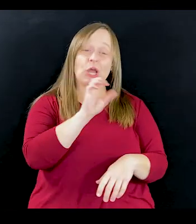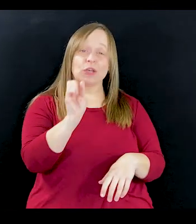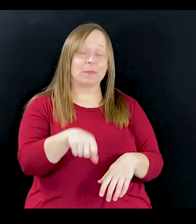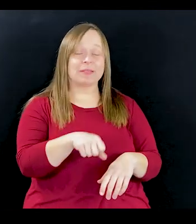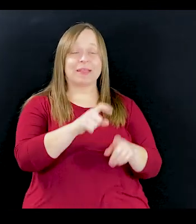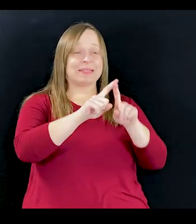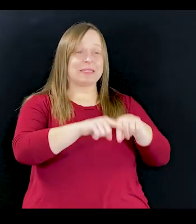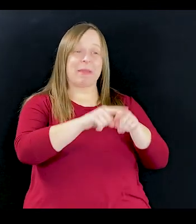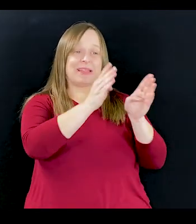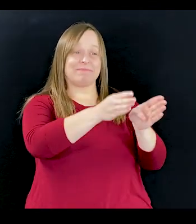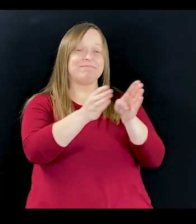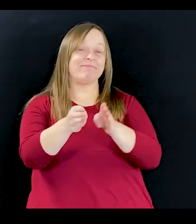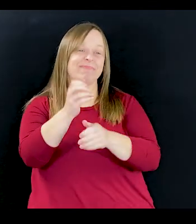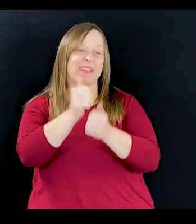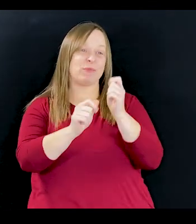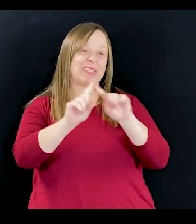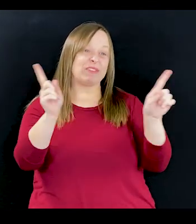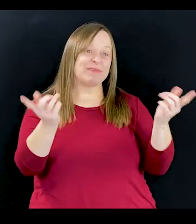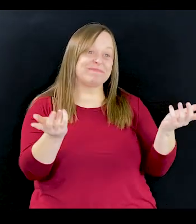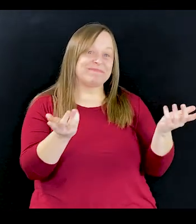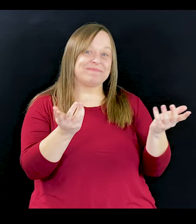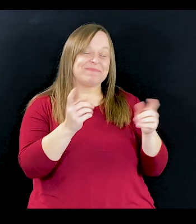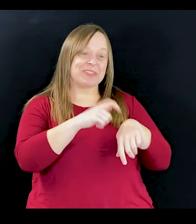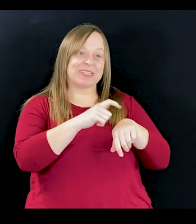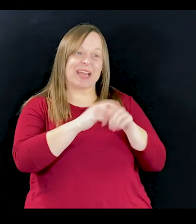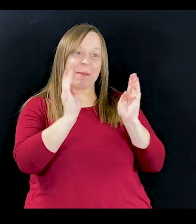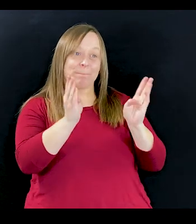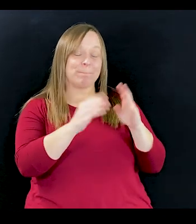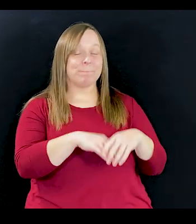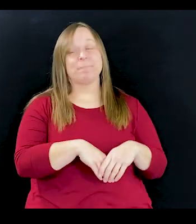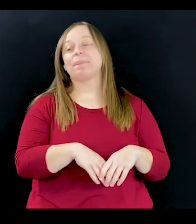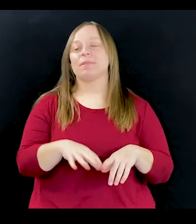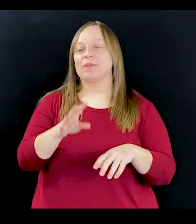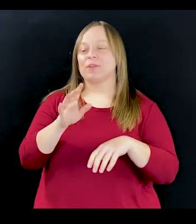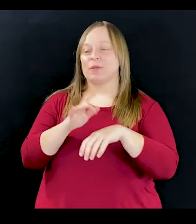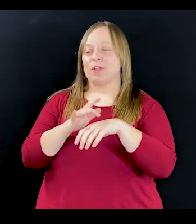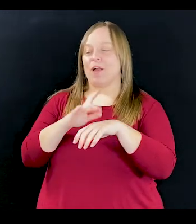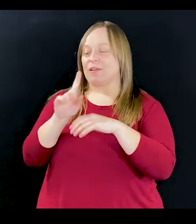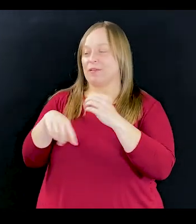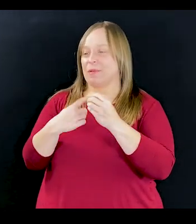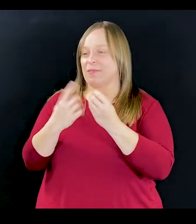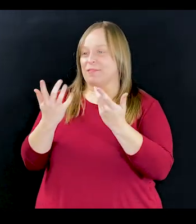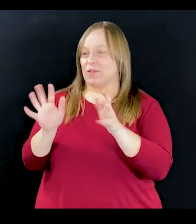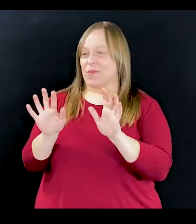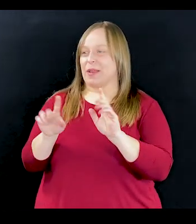A hundred percent. It's a case-by-case basis as far as a timeline. K: So we touched on this just a little bit,